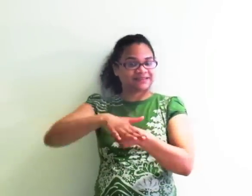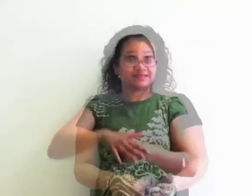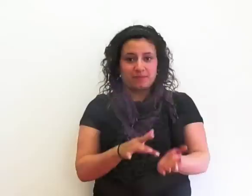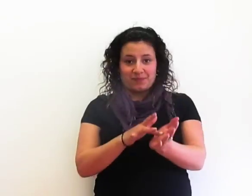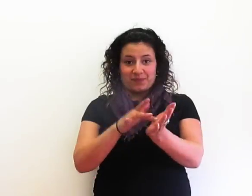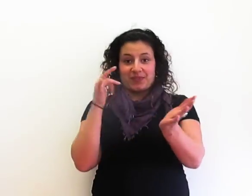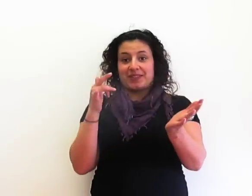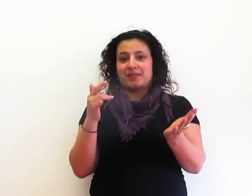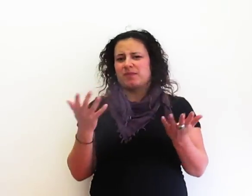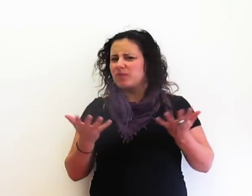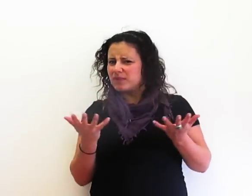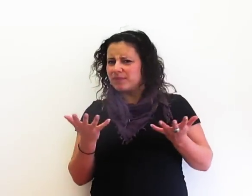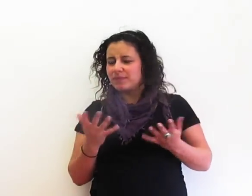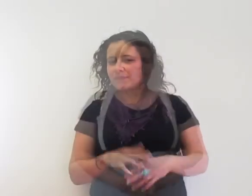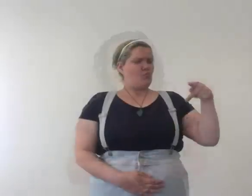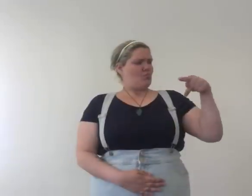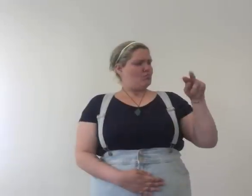WHAT IS PRIVILEGE?